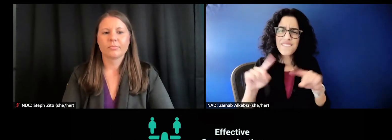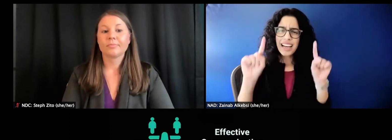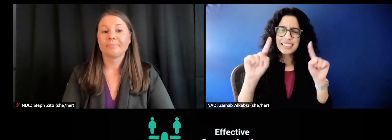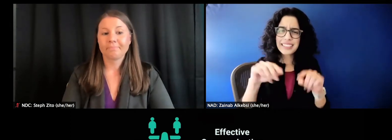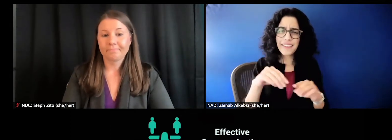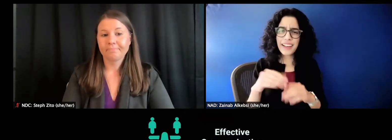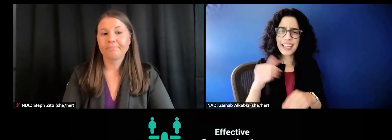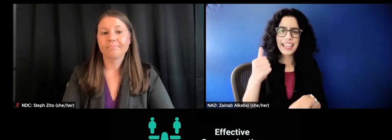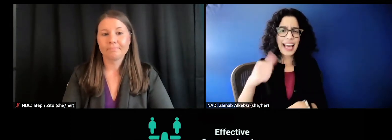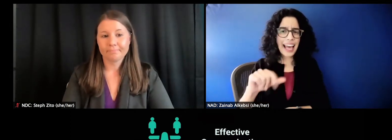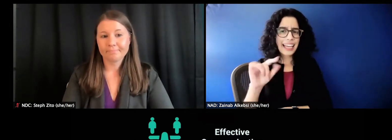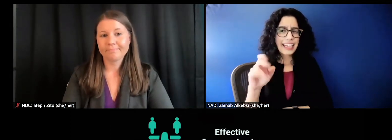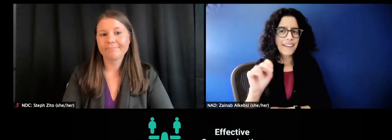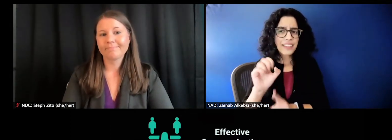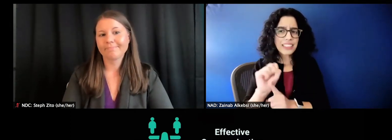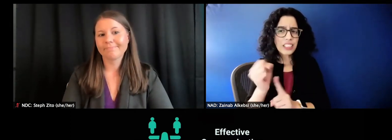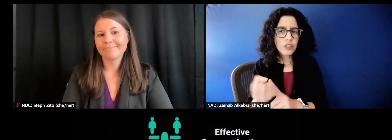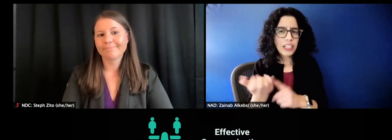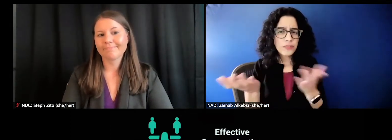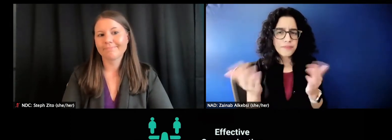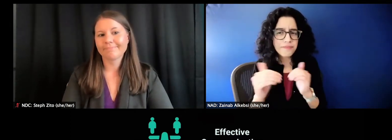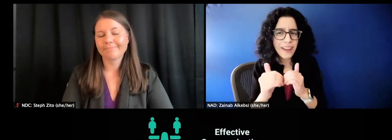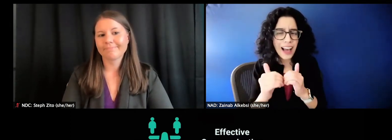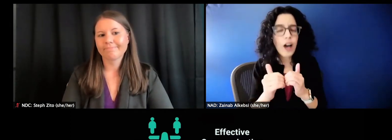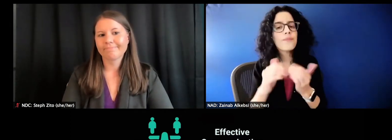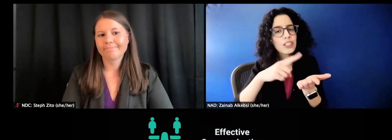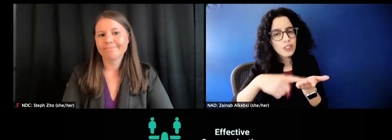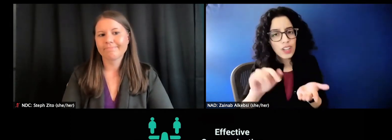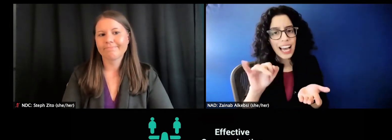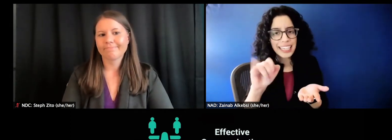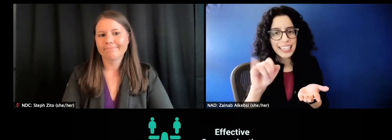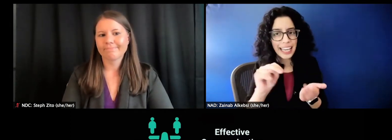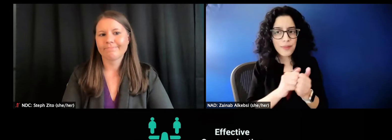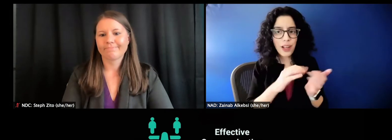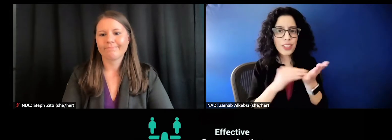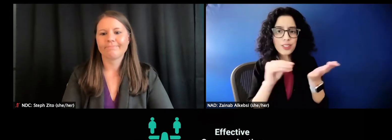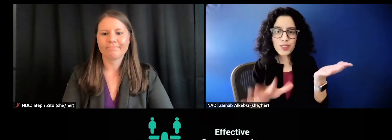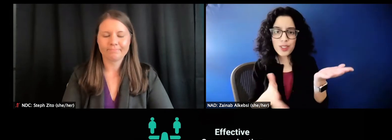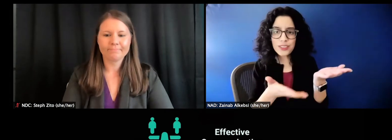is effective in any given situation? Check in with the student.